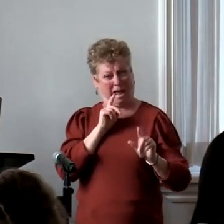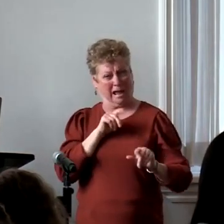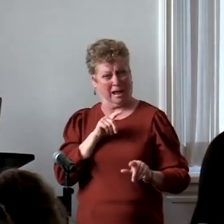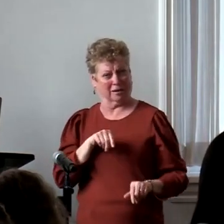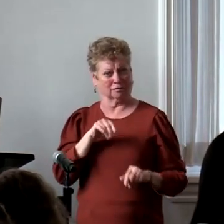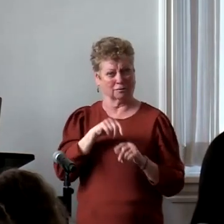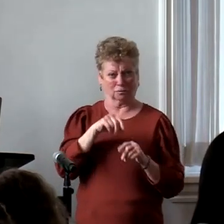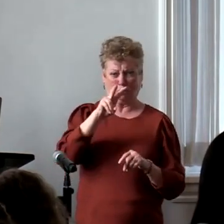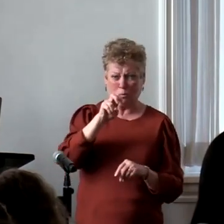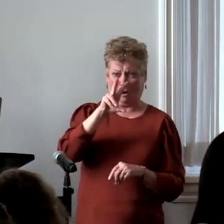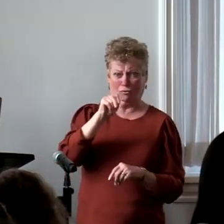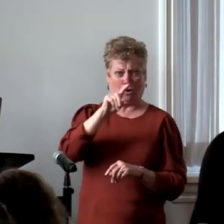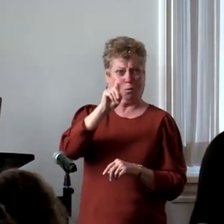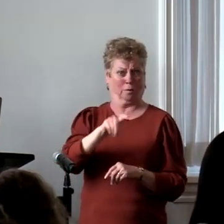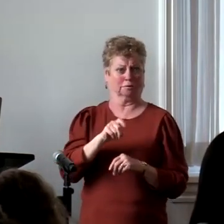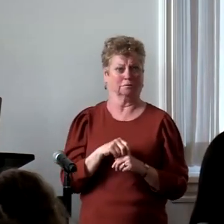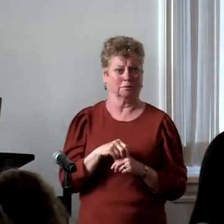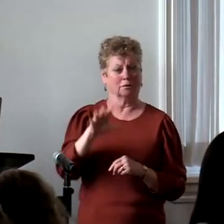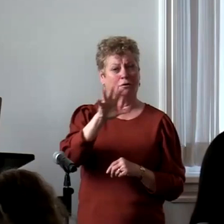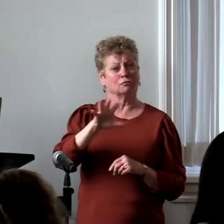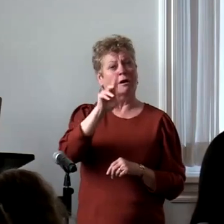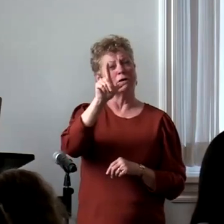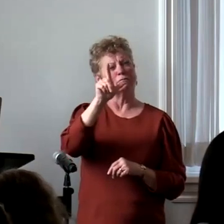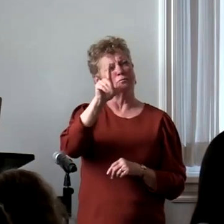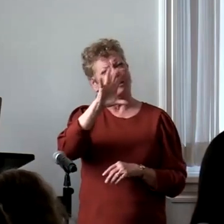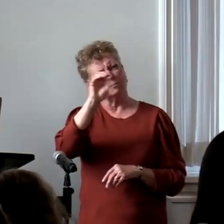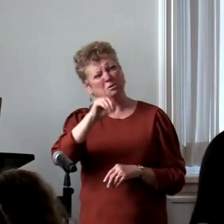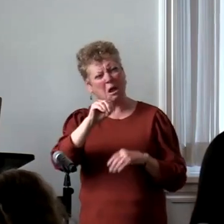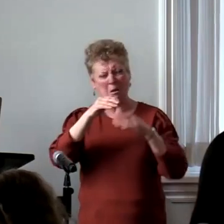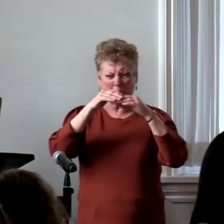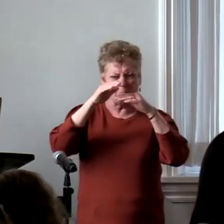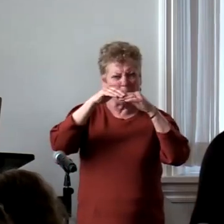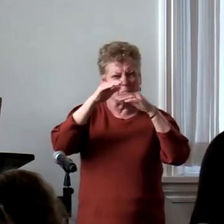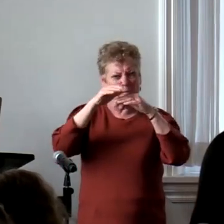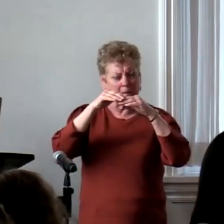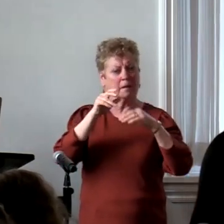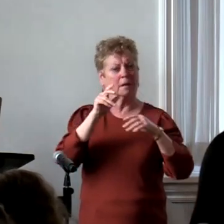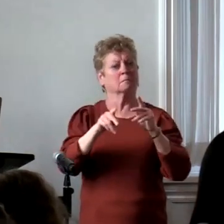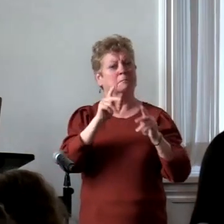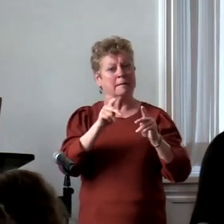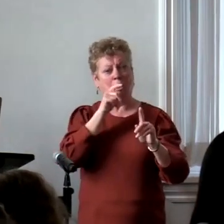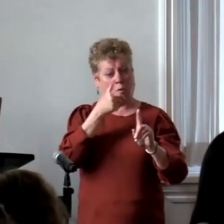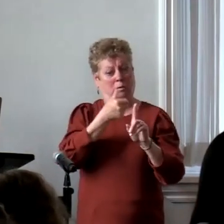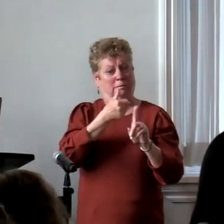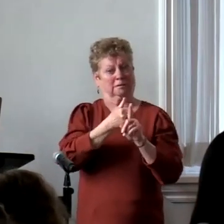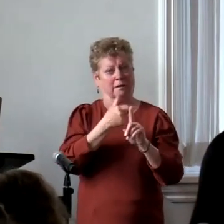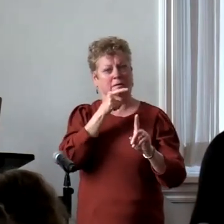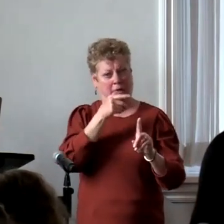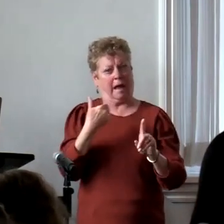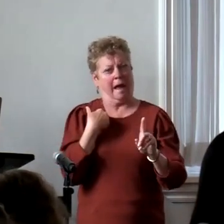and approximately 25%, just above 25% of those were persons who identified as having a disability.